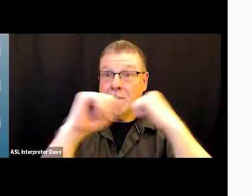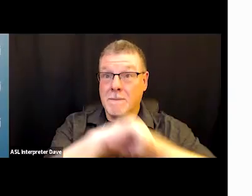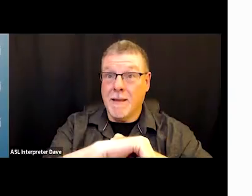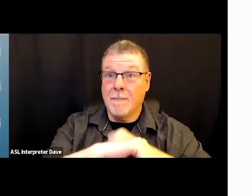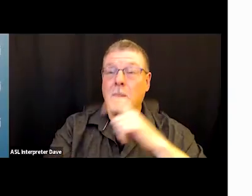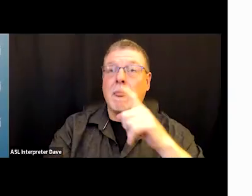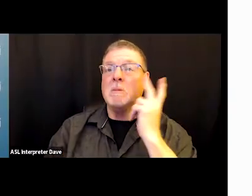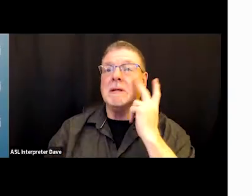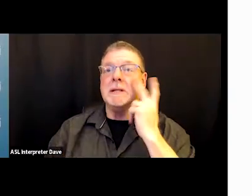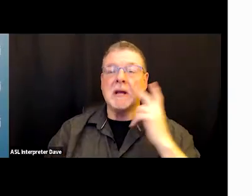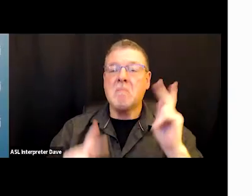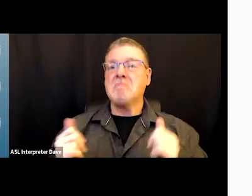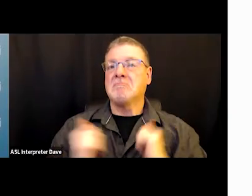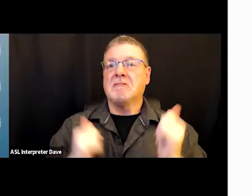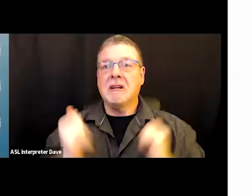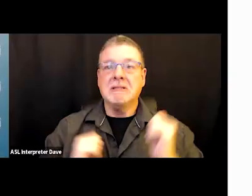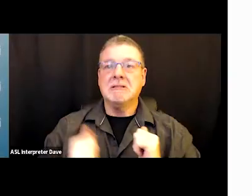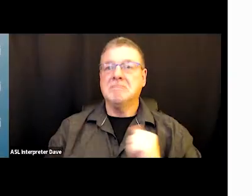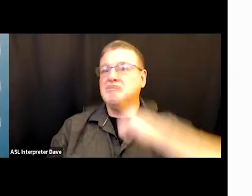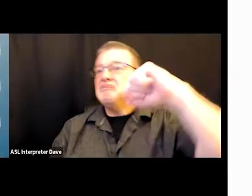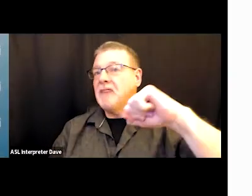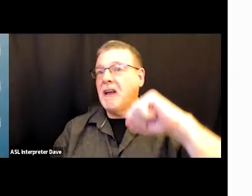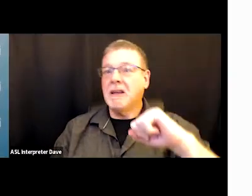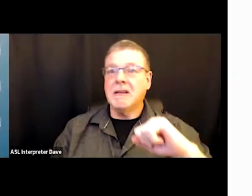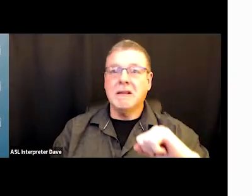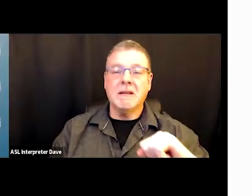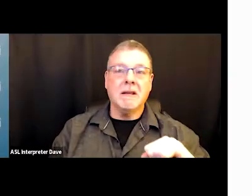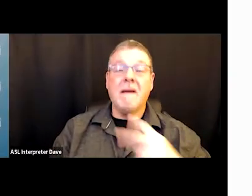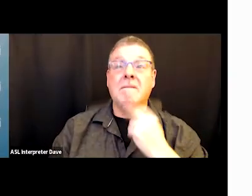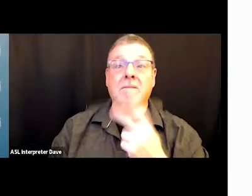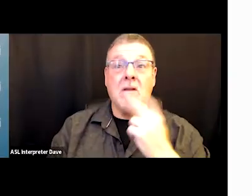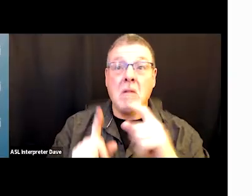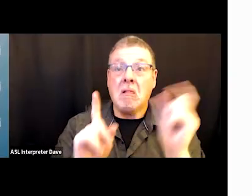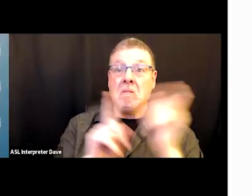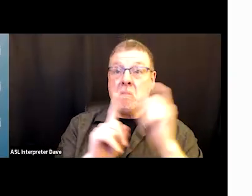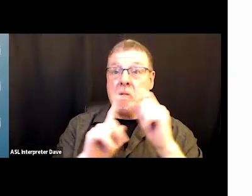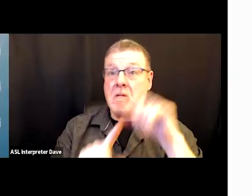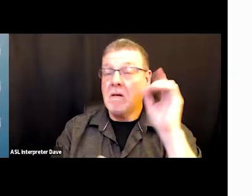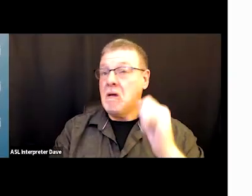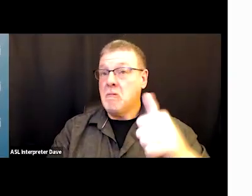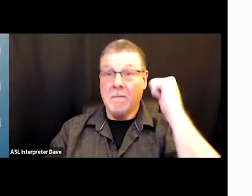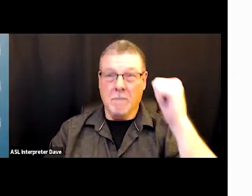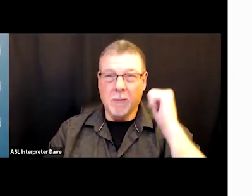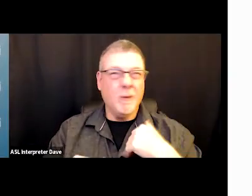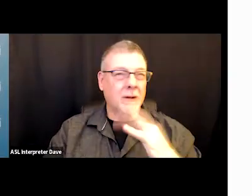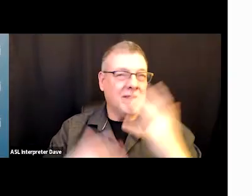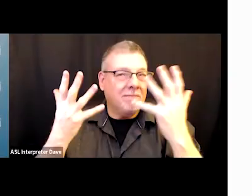is someone that has aggression, defiance, verbal hostility, refusal, which we talked about earlier,